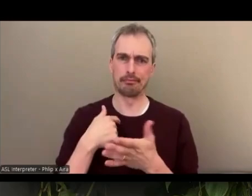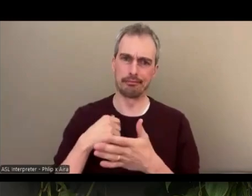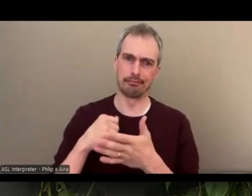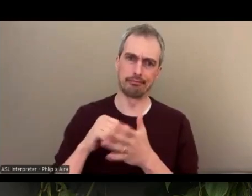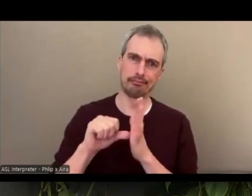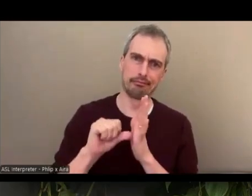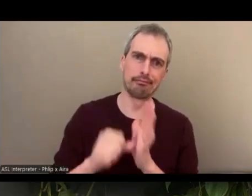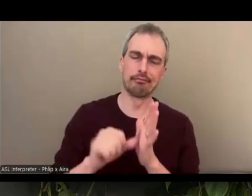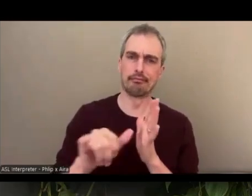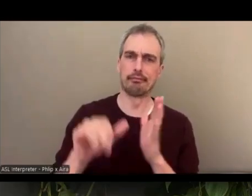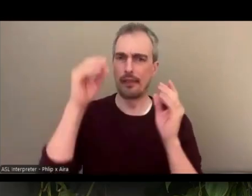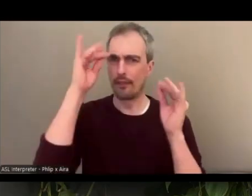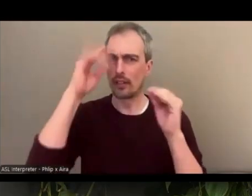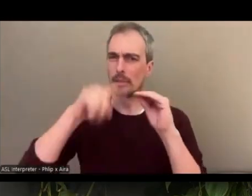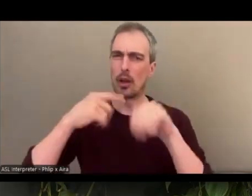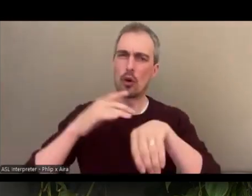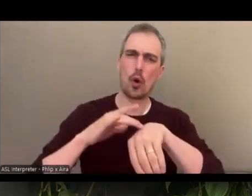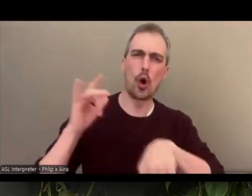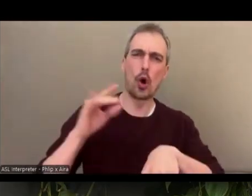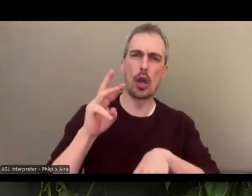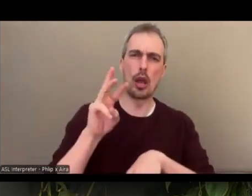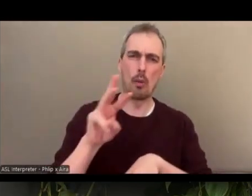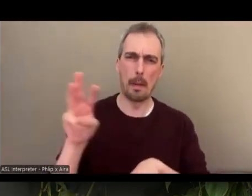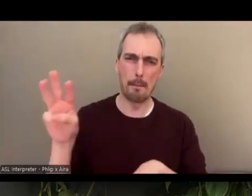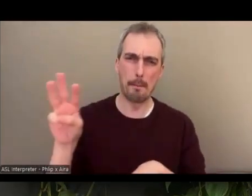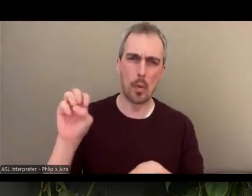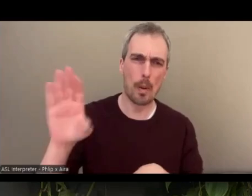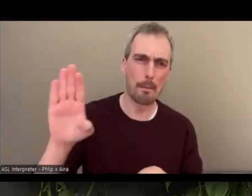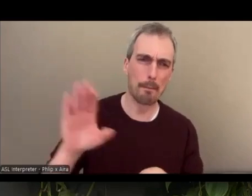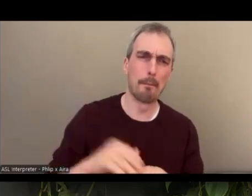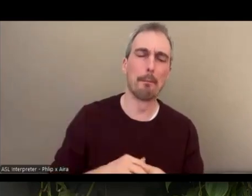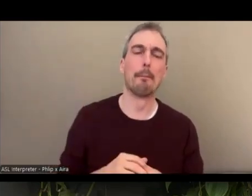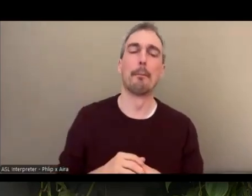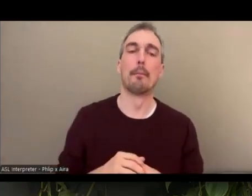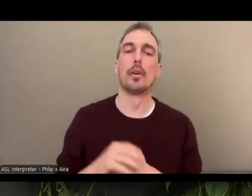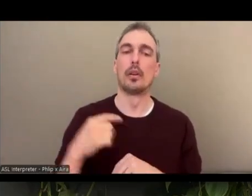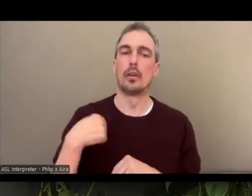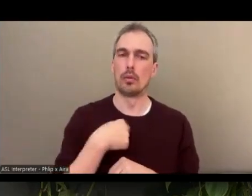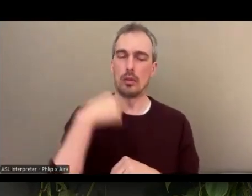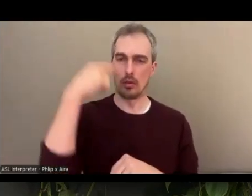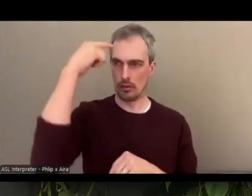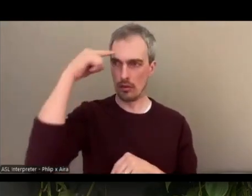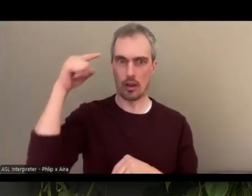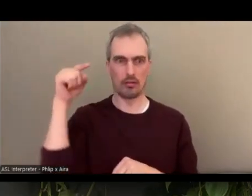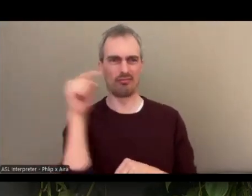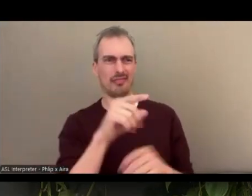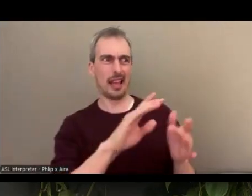We all very kind of earnestly bought into that being a force that was gonna democratize access to information.